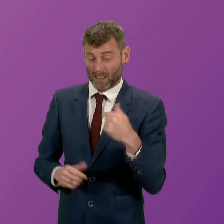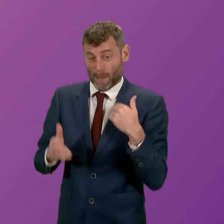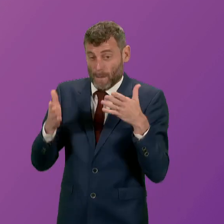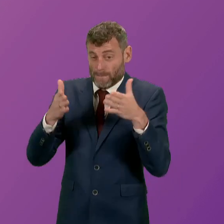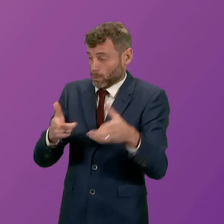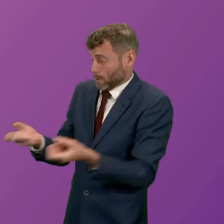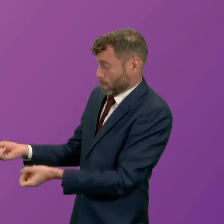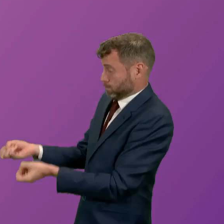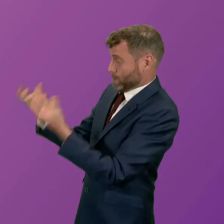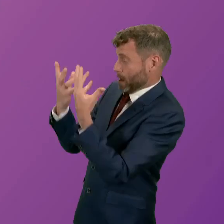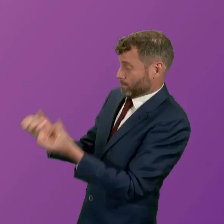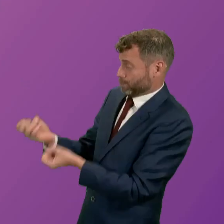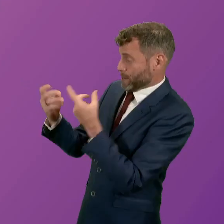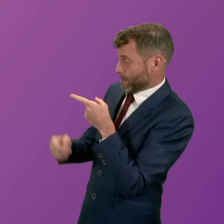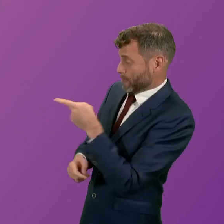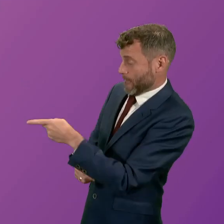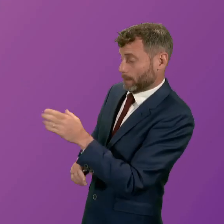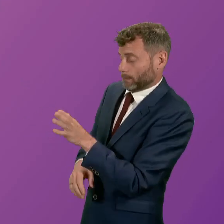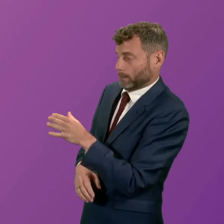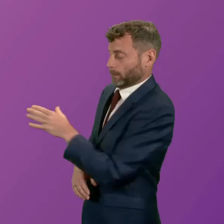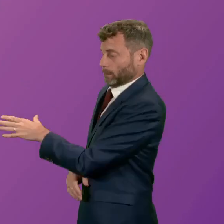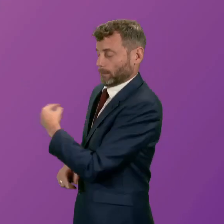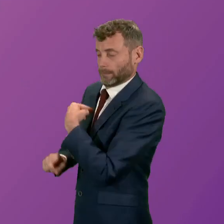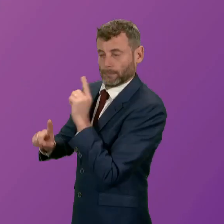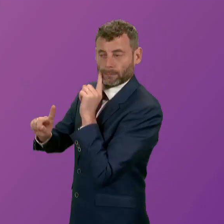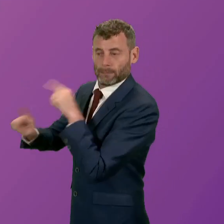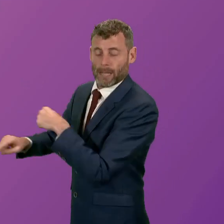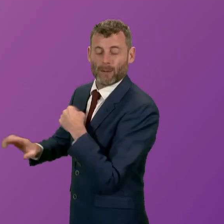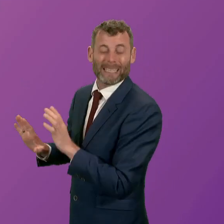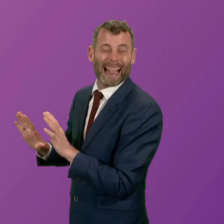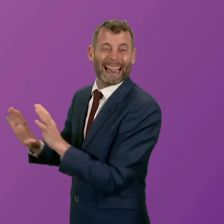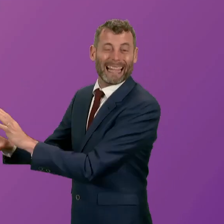Minister. I will leave Mr Findlay to sit on the sidelines, as he does every week,